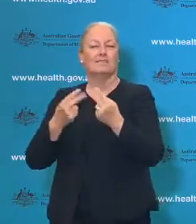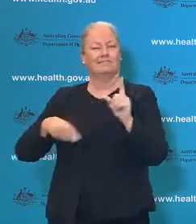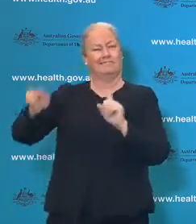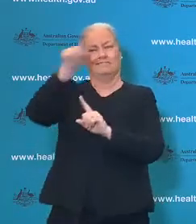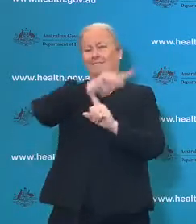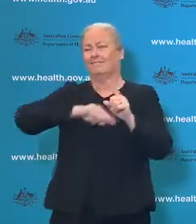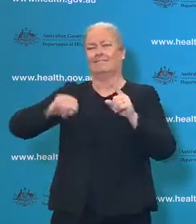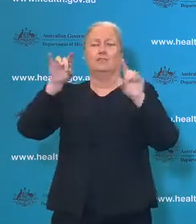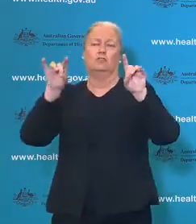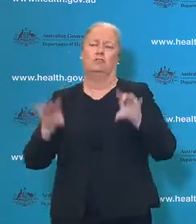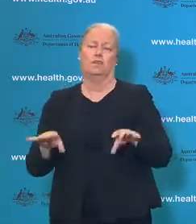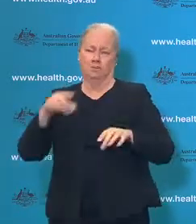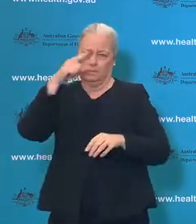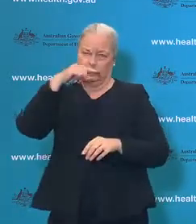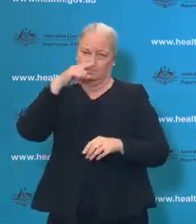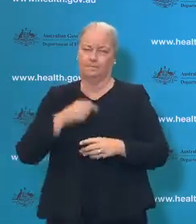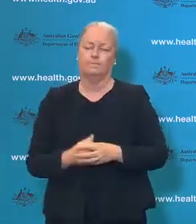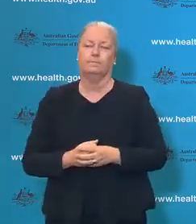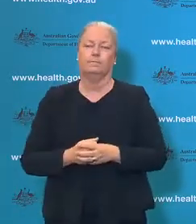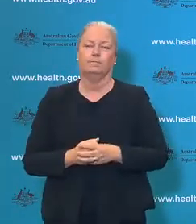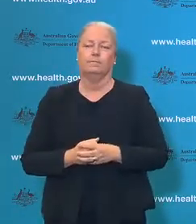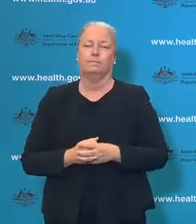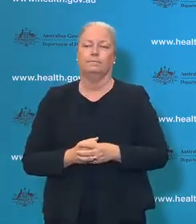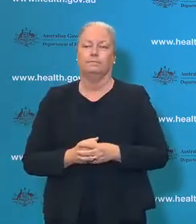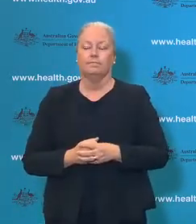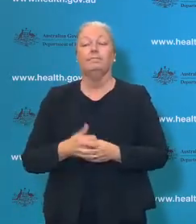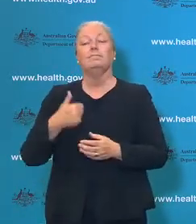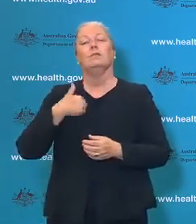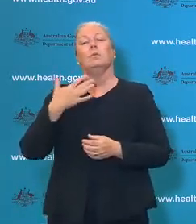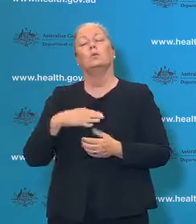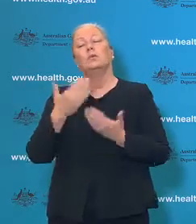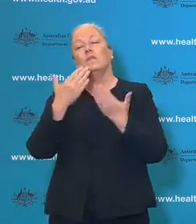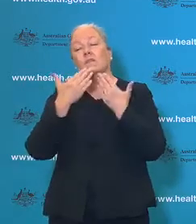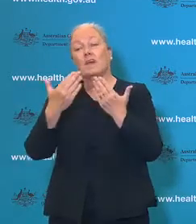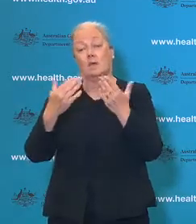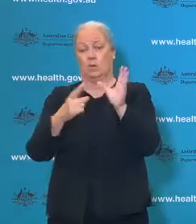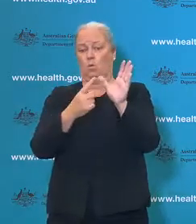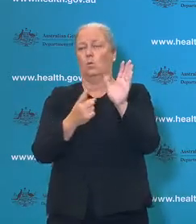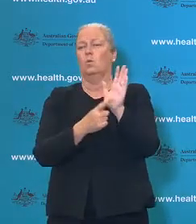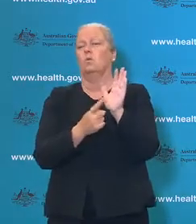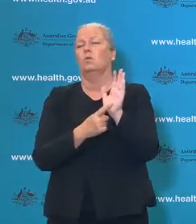nation. I would also like to thank everybody who has stepped up to provide